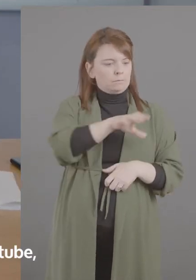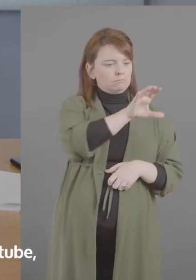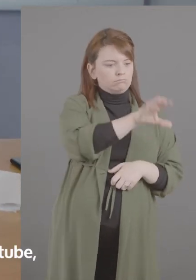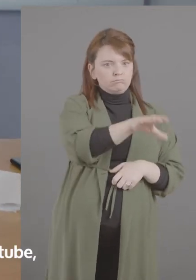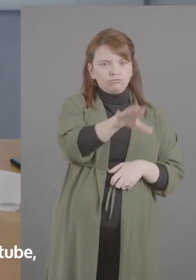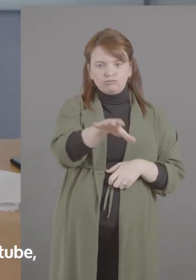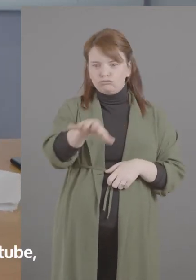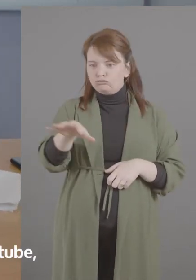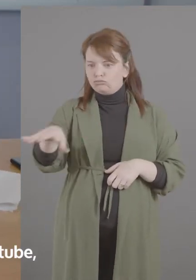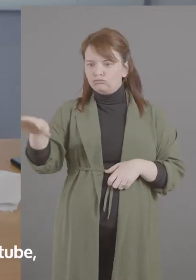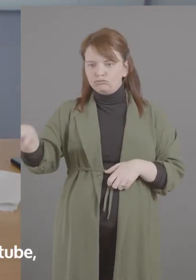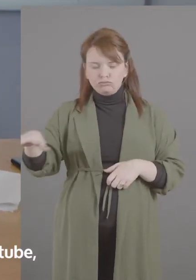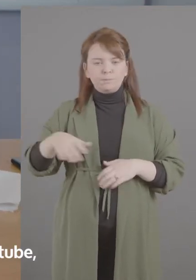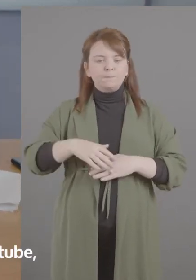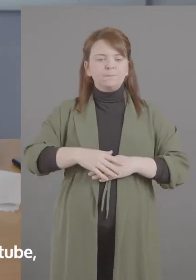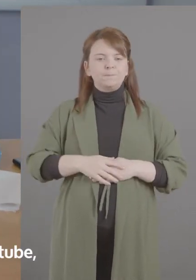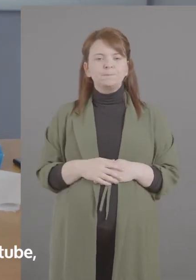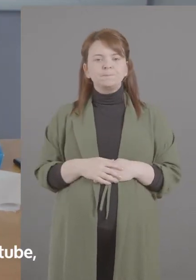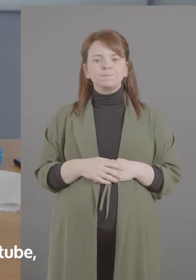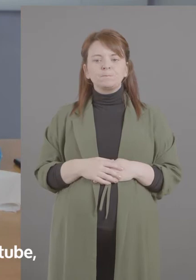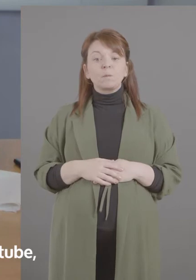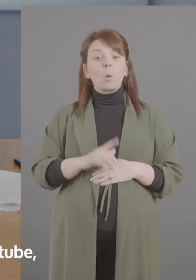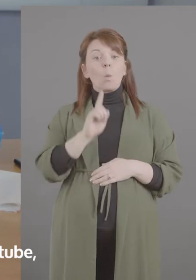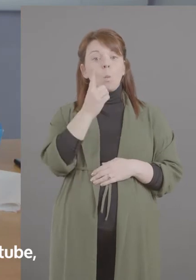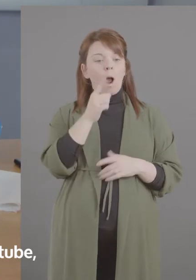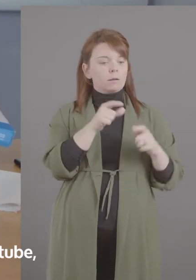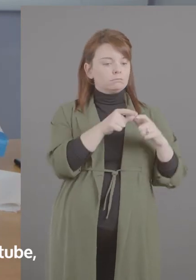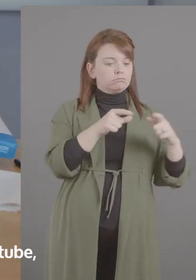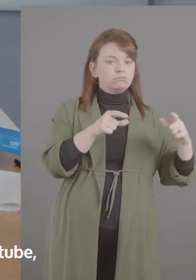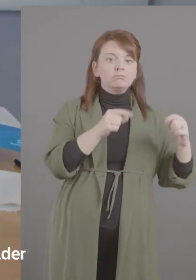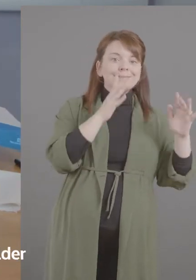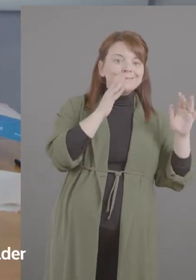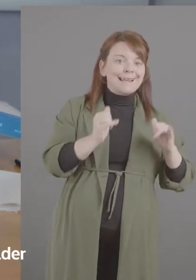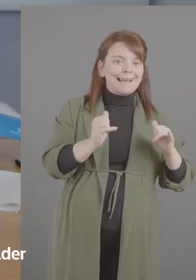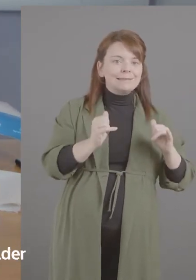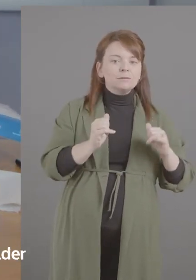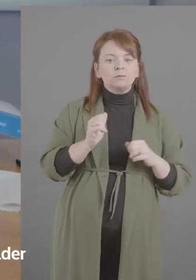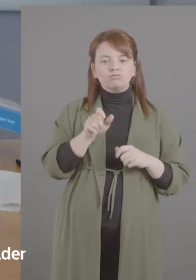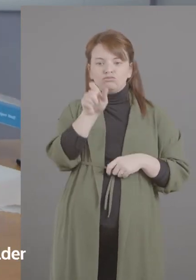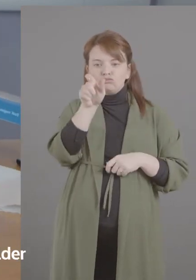Once the self-test kit is unpacked place in front of you: one test strip, one extraction tube,